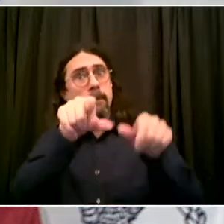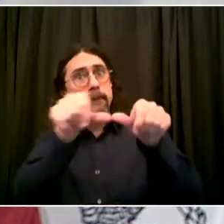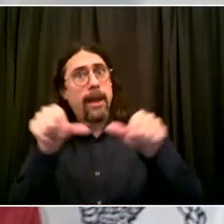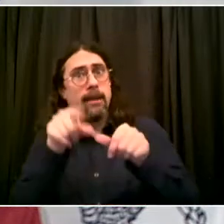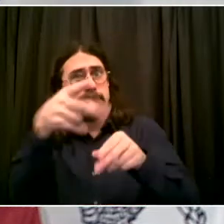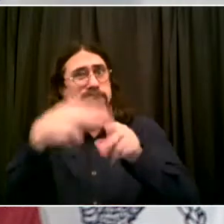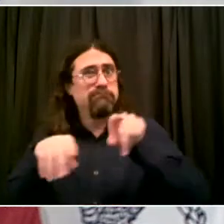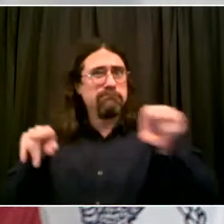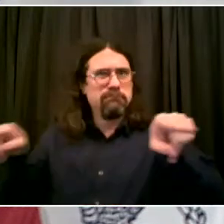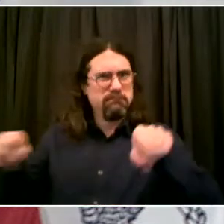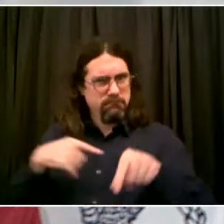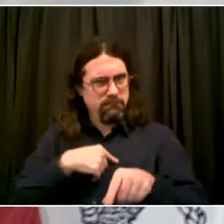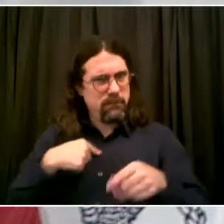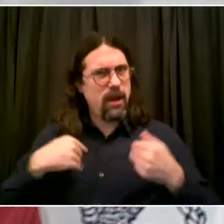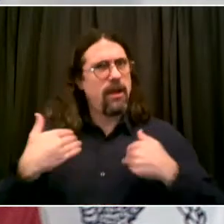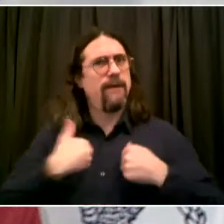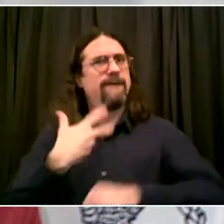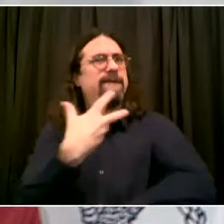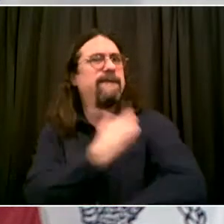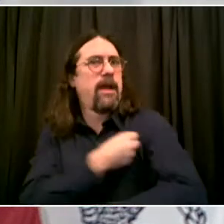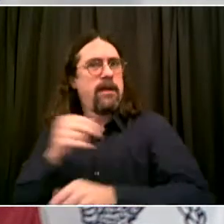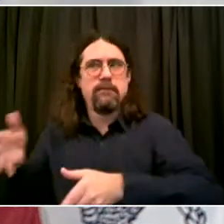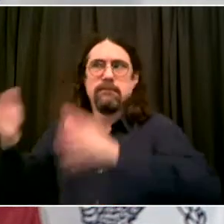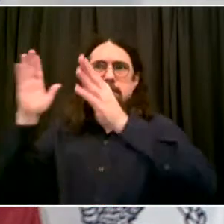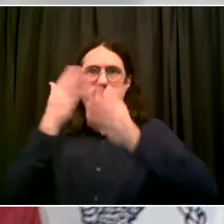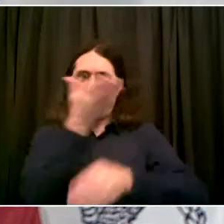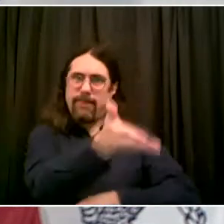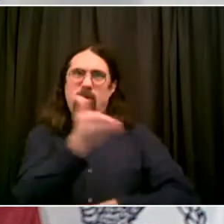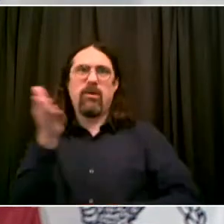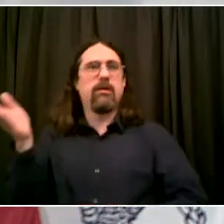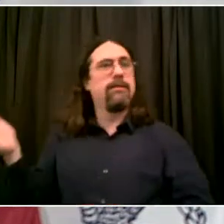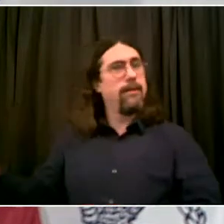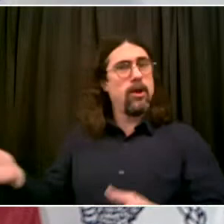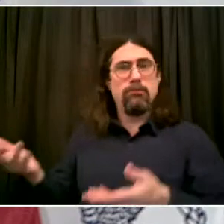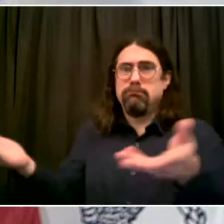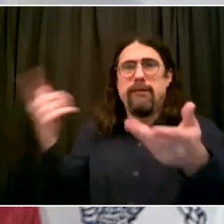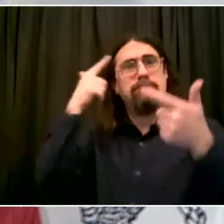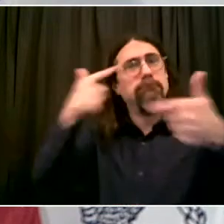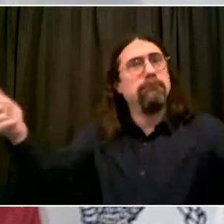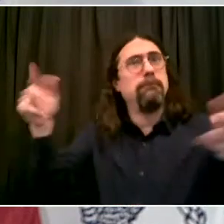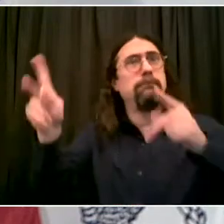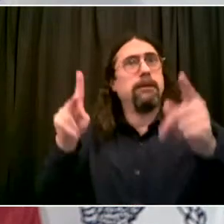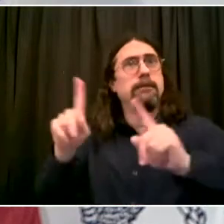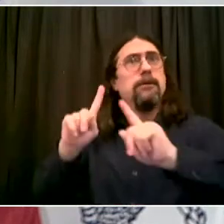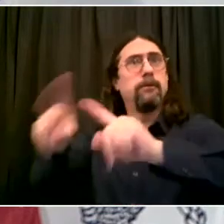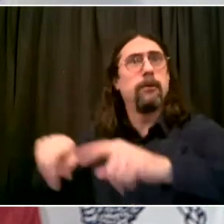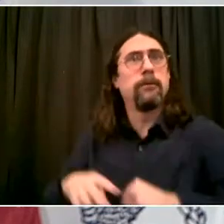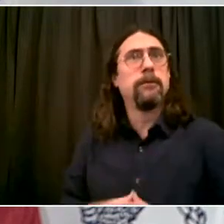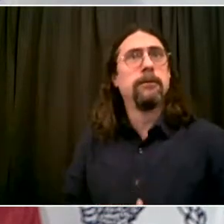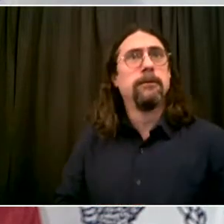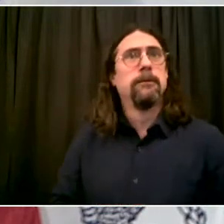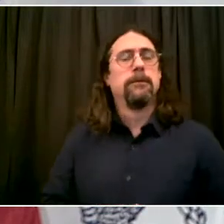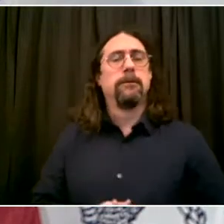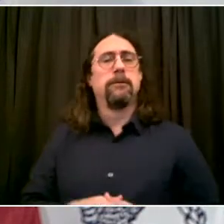ADDING SITES MORE AND MORE DEEPER INTO COMMUNITIES. I LIKE TTGOO YBEOO NDHALF 1 MILLION, I WOULD LIKE TO DO TTT.HA WE ARE STTL IL